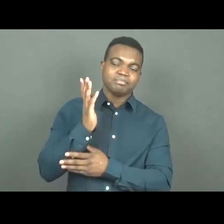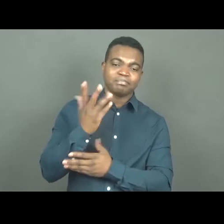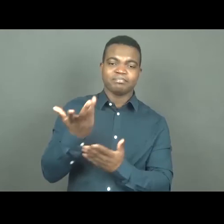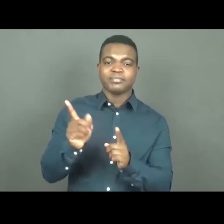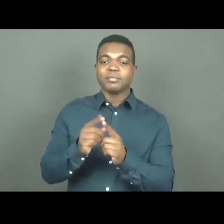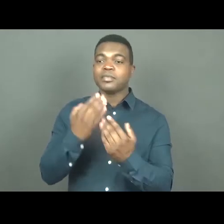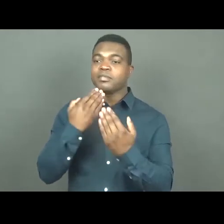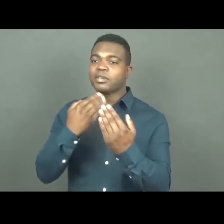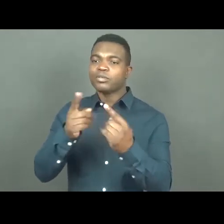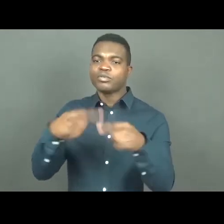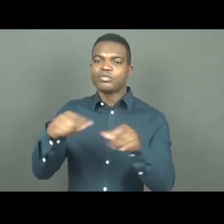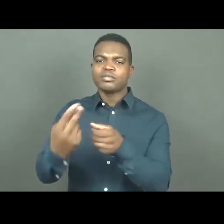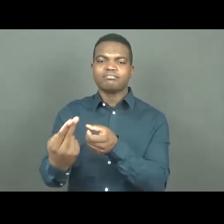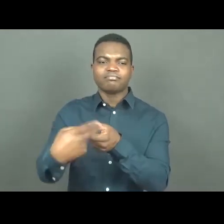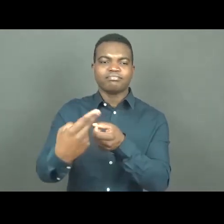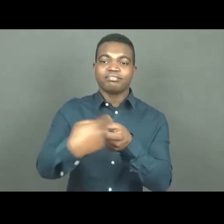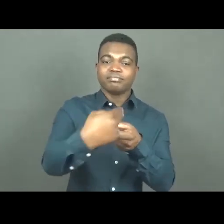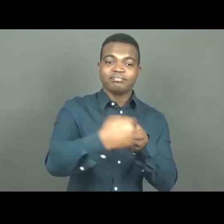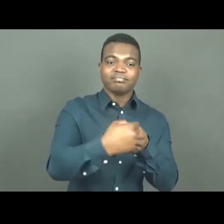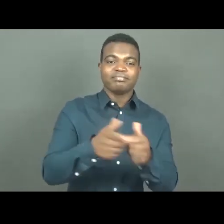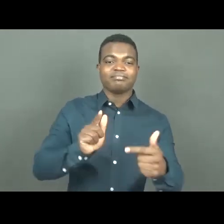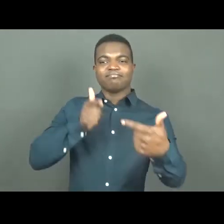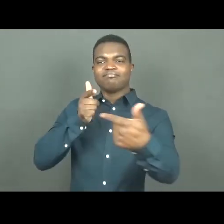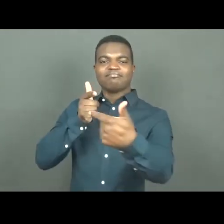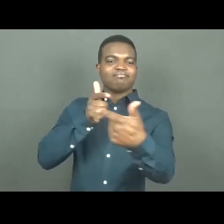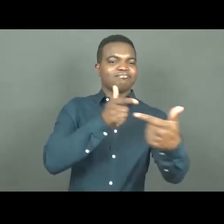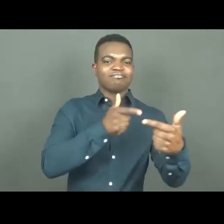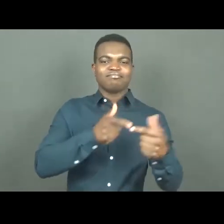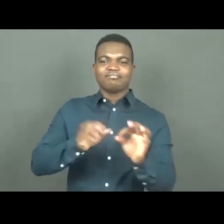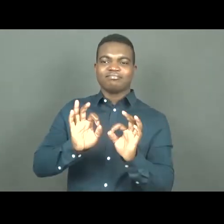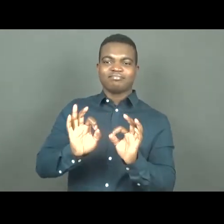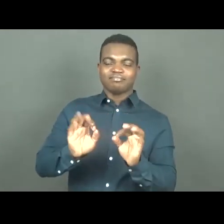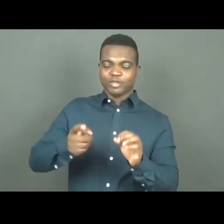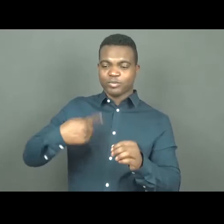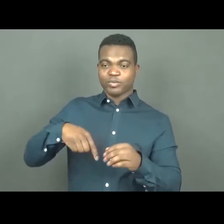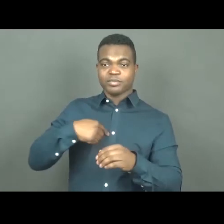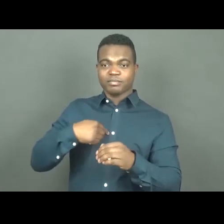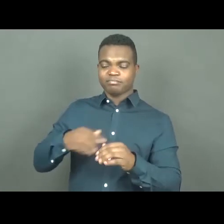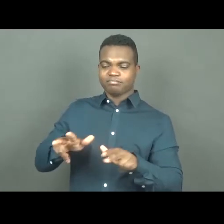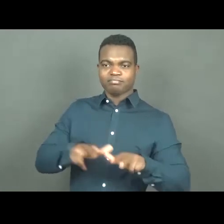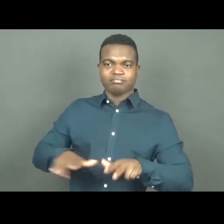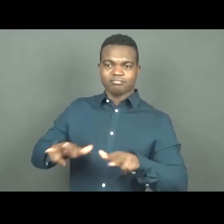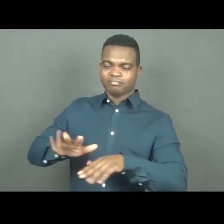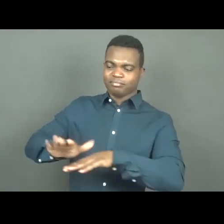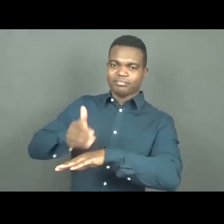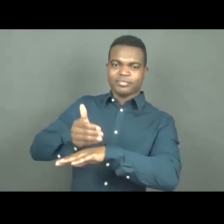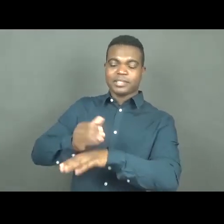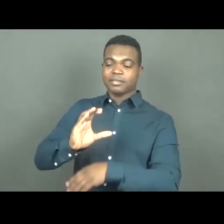solidarity international on the topic of Disability Data in International Cooperation.